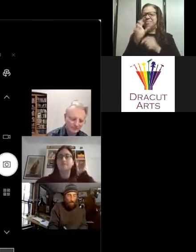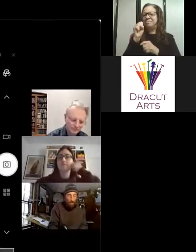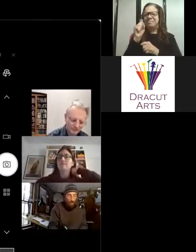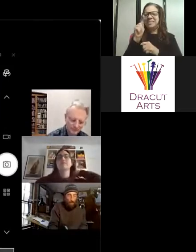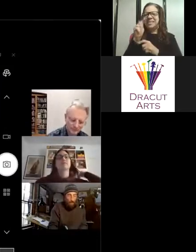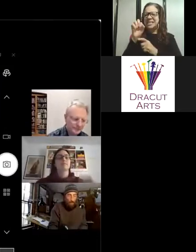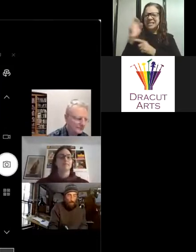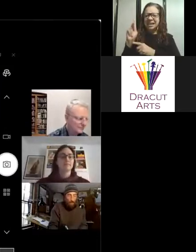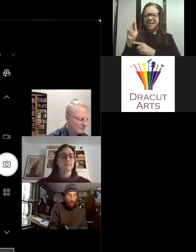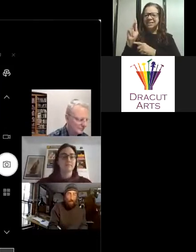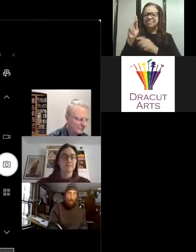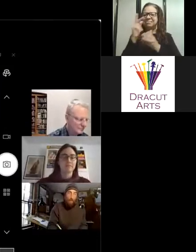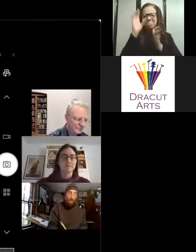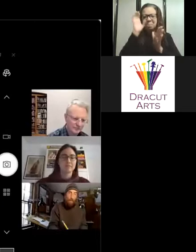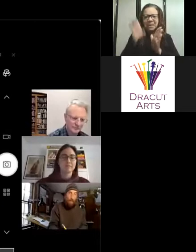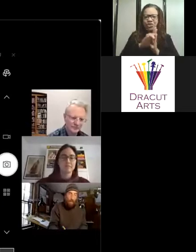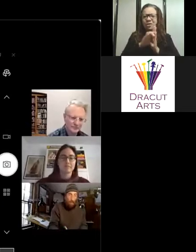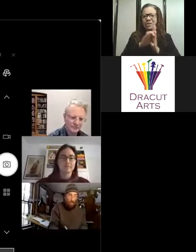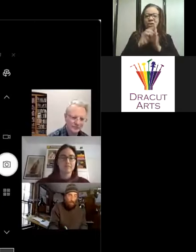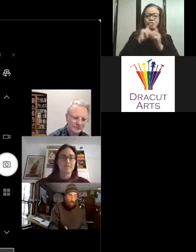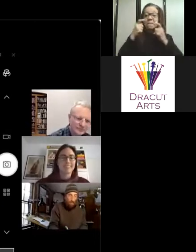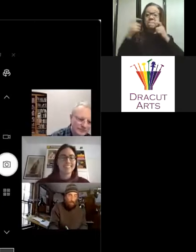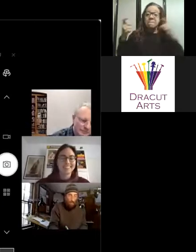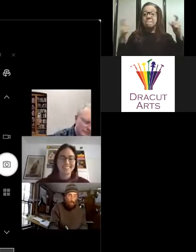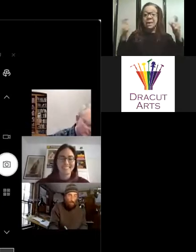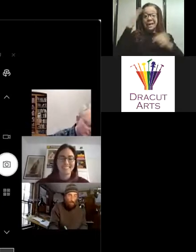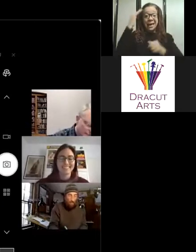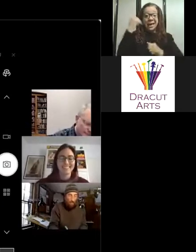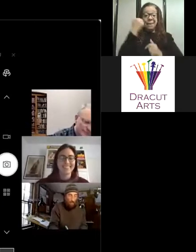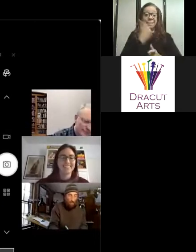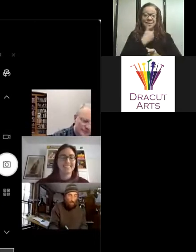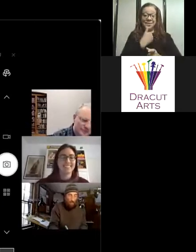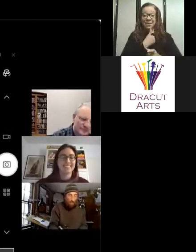and I'll make it with a really big head so it looks like it's a really little